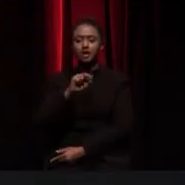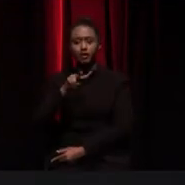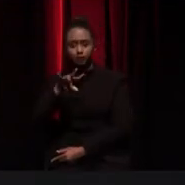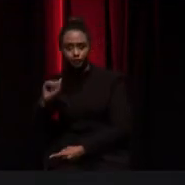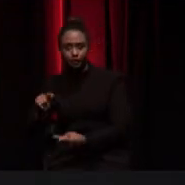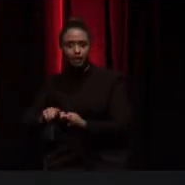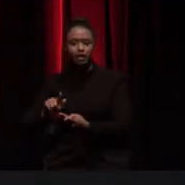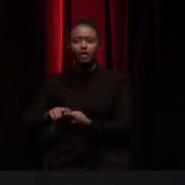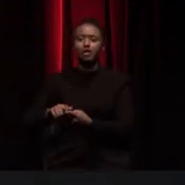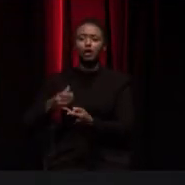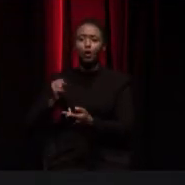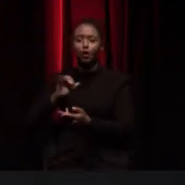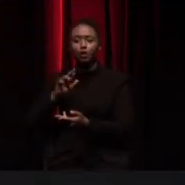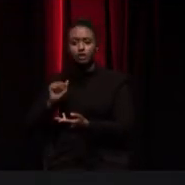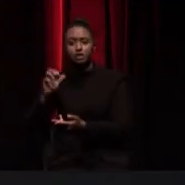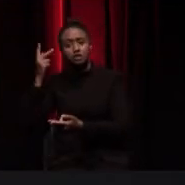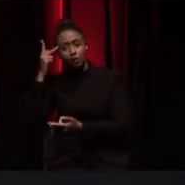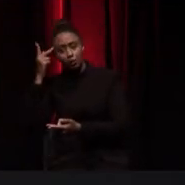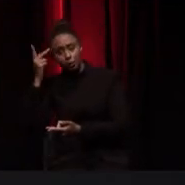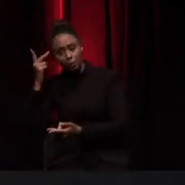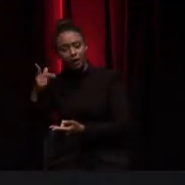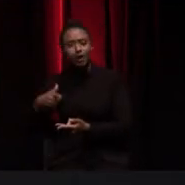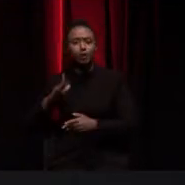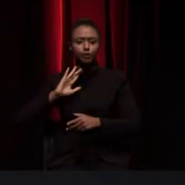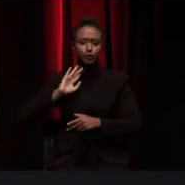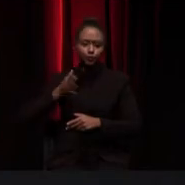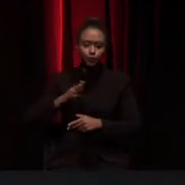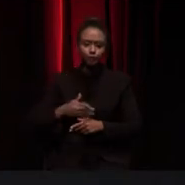Presently she is chief of Estudio Folha, an atelier for the production of sponsored content